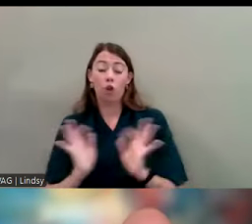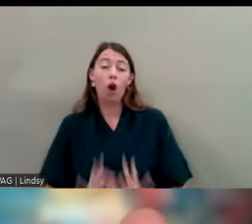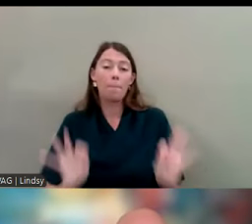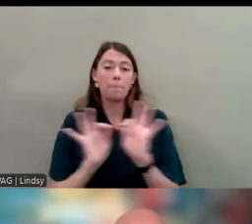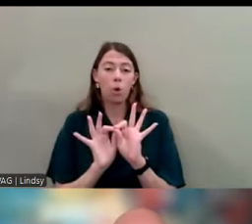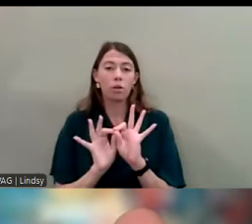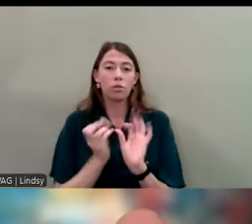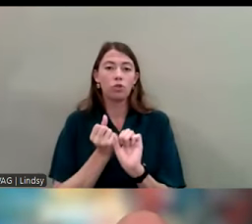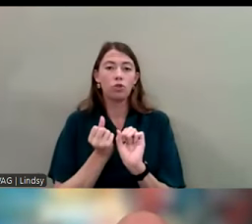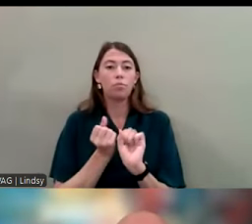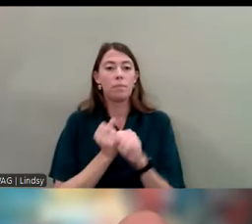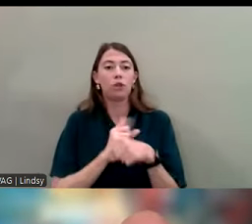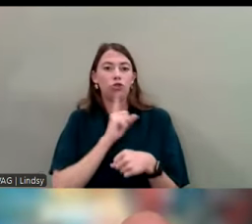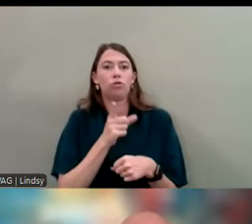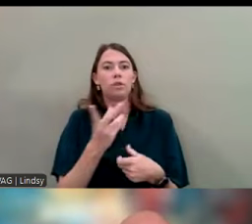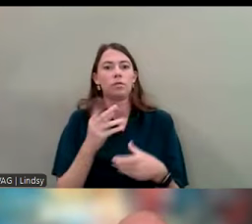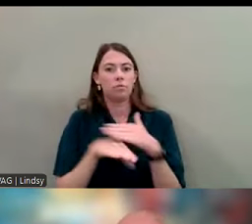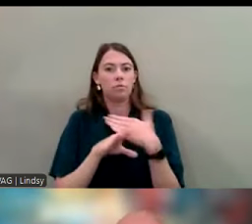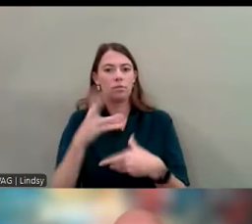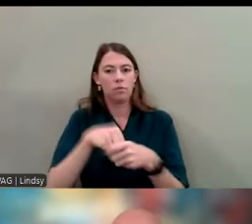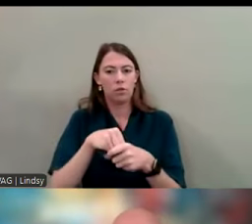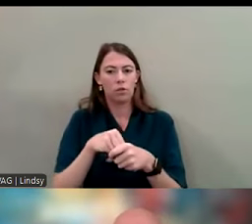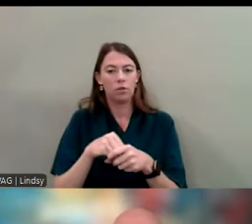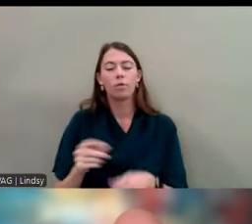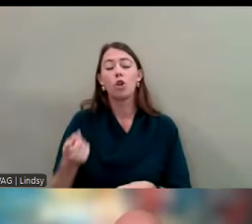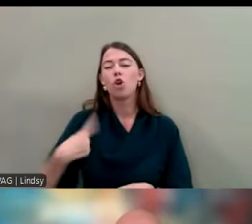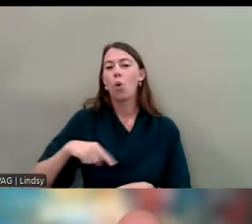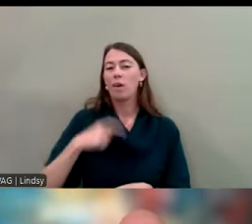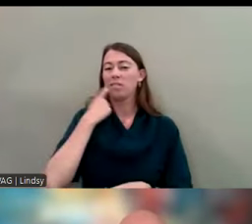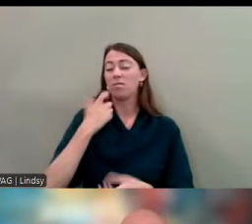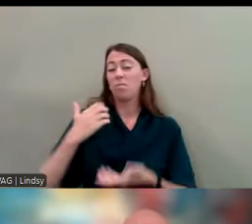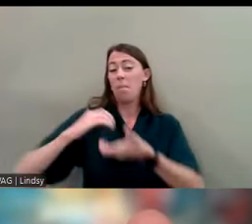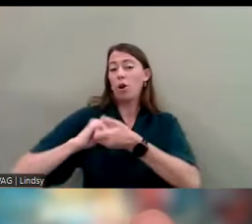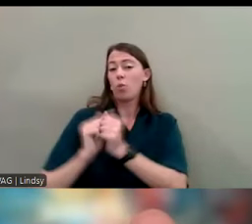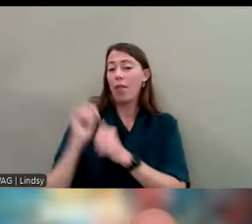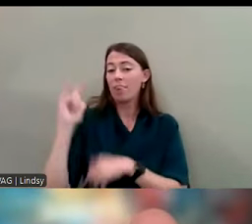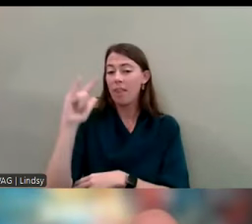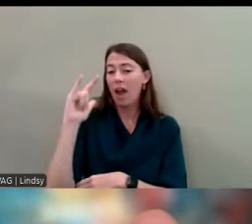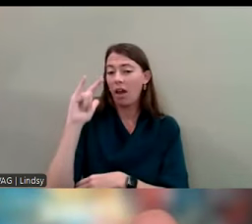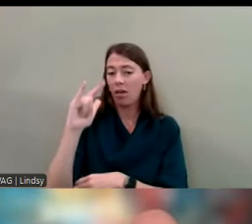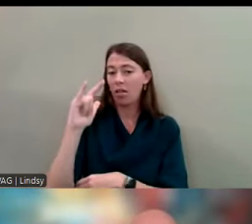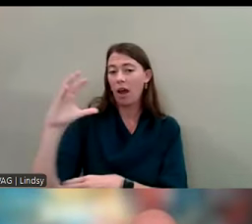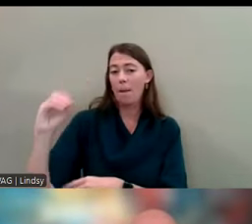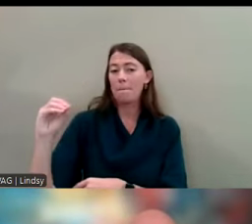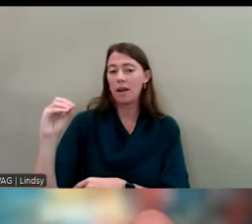closely with is an airline. And they struggled for years being able to integrate accessibility